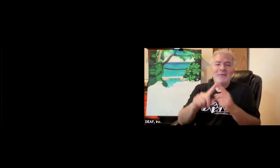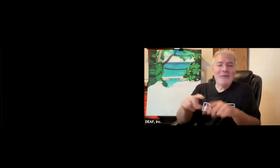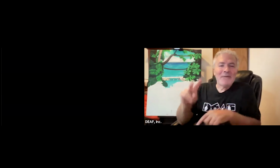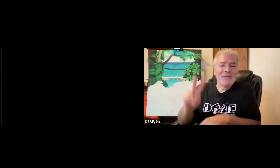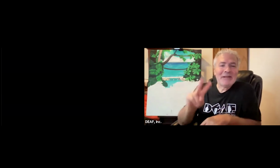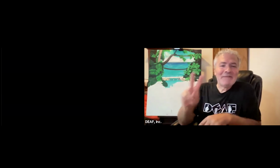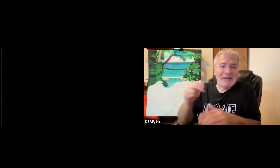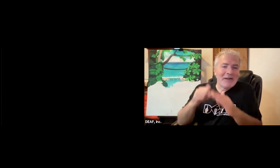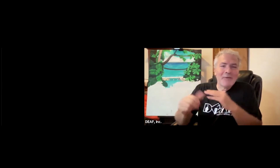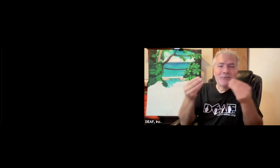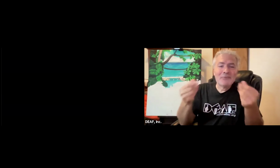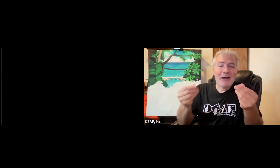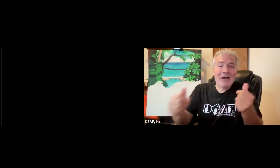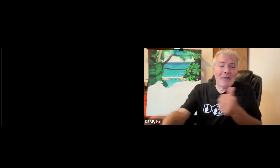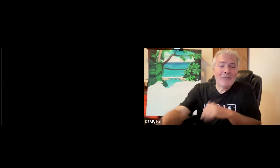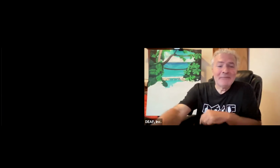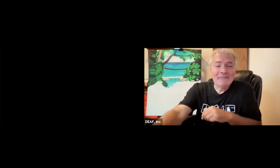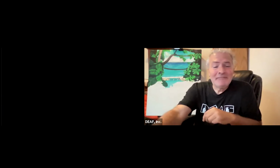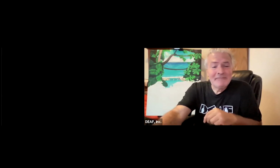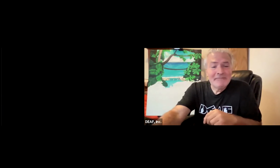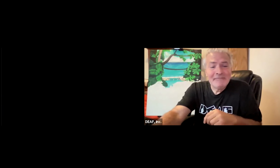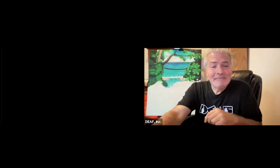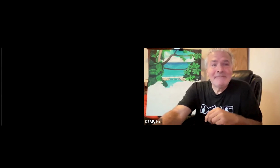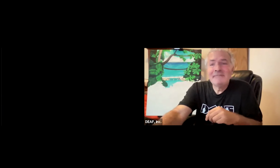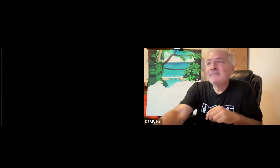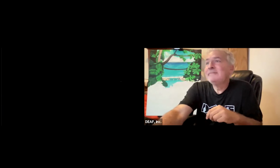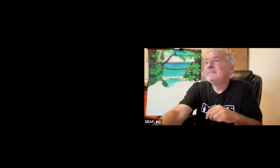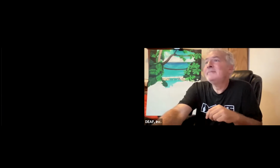All right. Back to Visual Vernacular Underground!